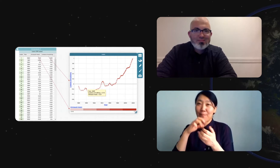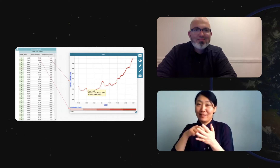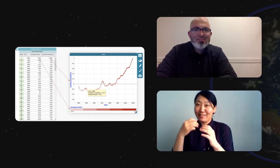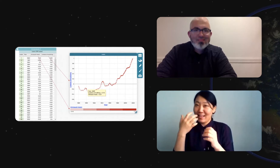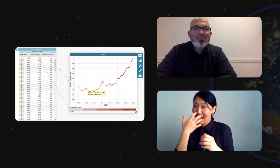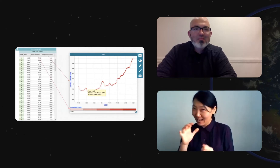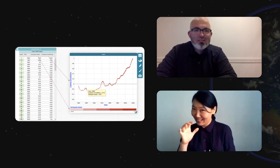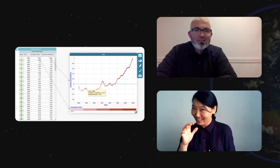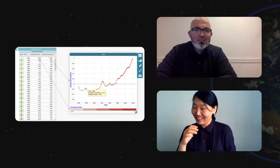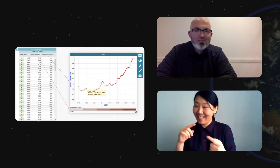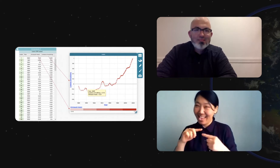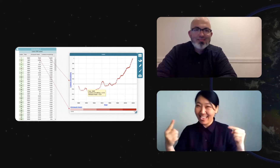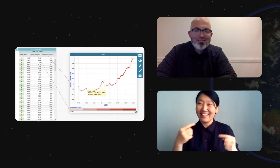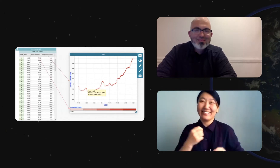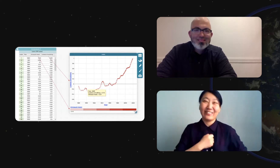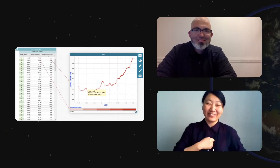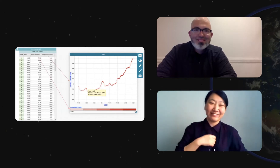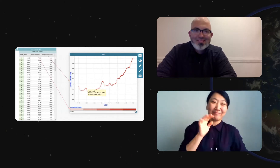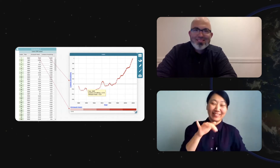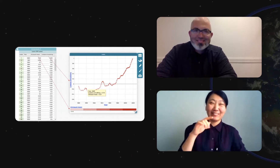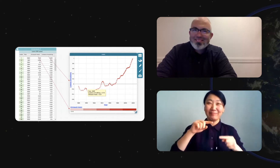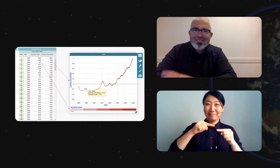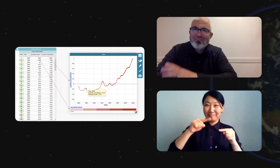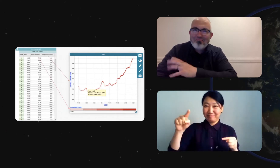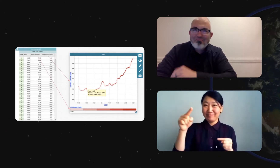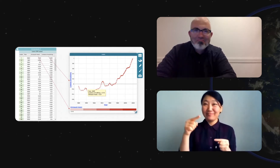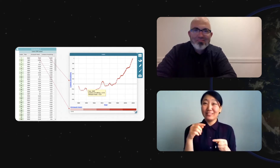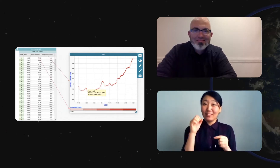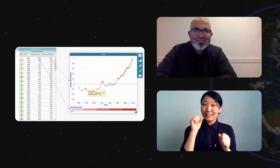The darker color means it's stronger, and equals hot. That's the color coding.